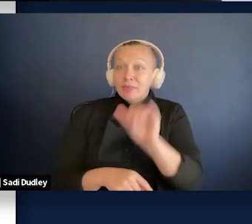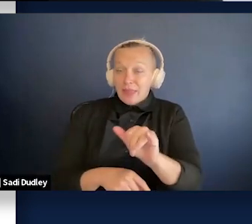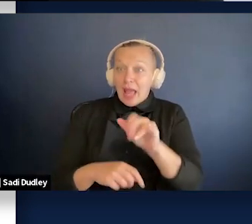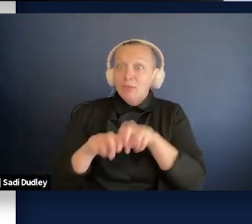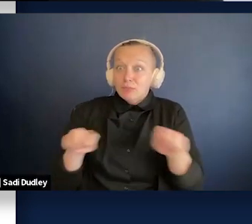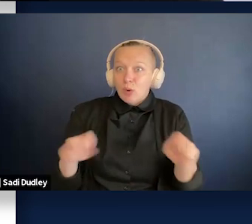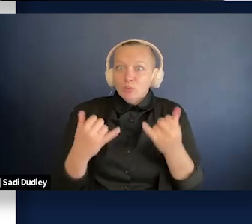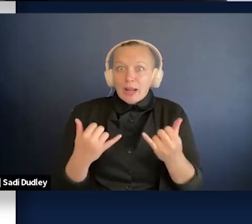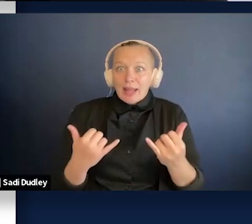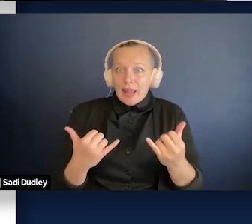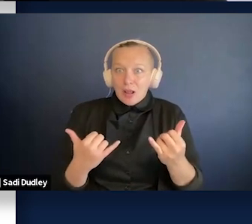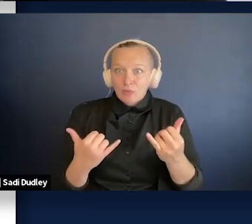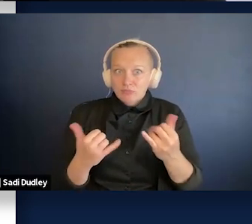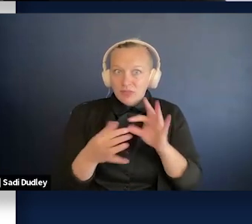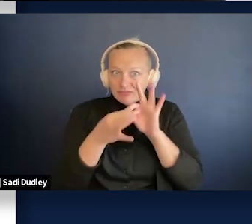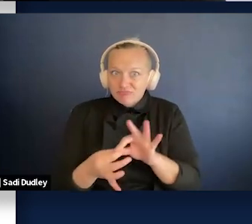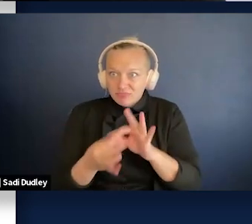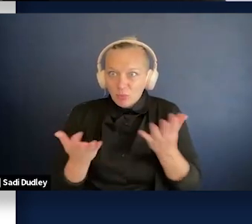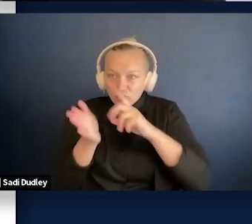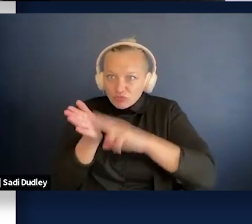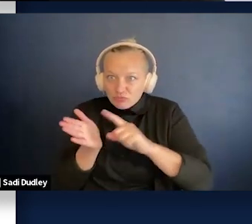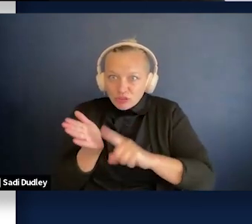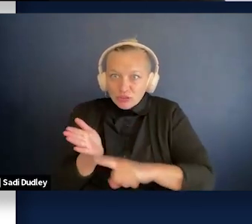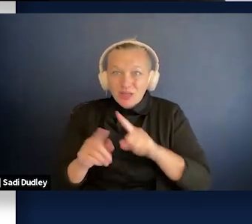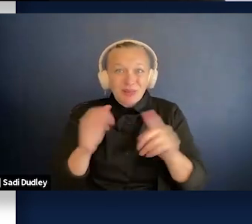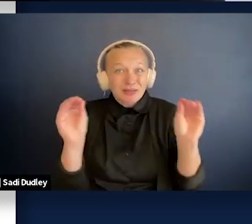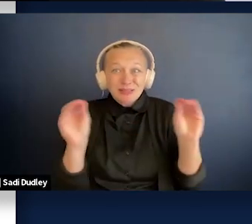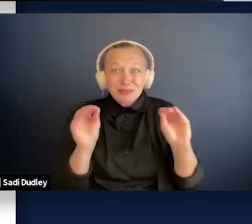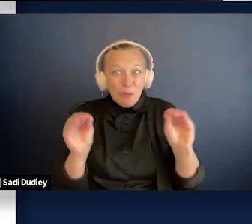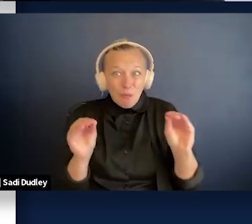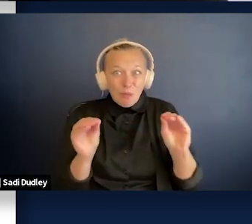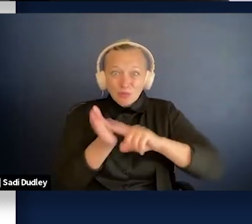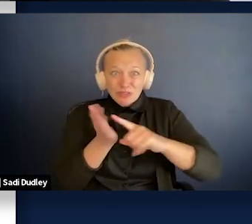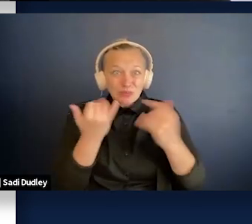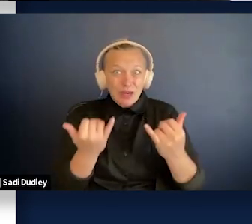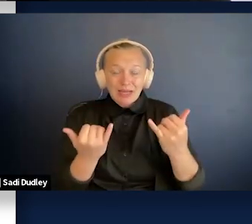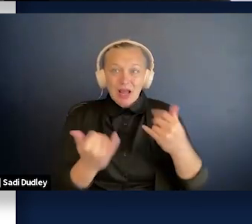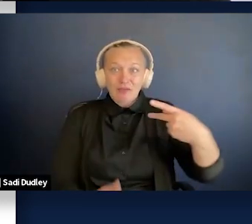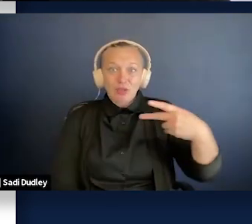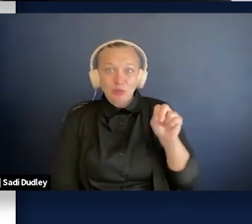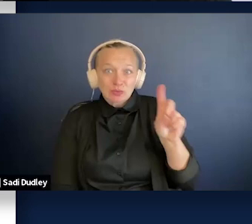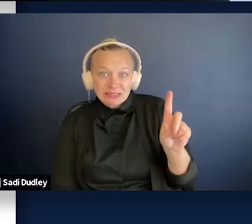And currently, there is no research on the pneumococcal disease burden for people, and especially adults with CP.